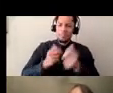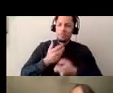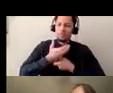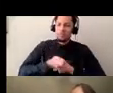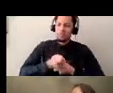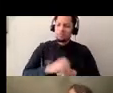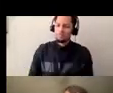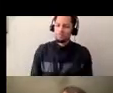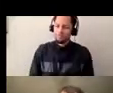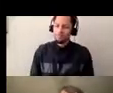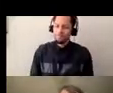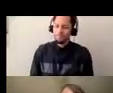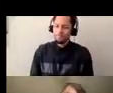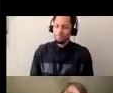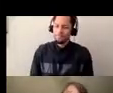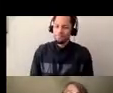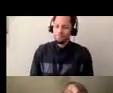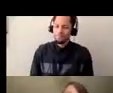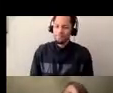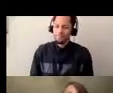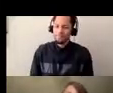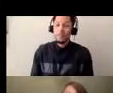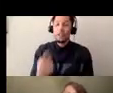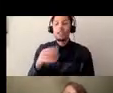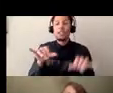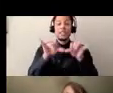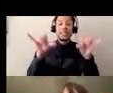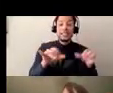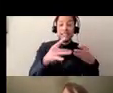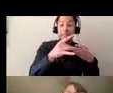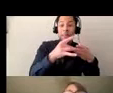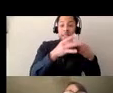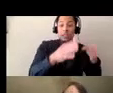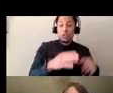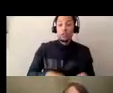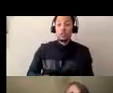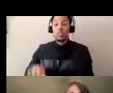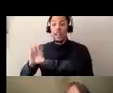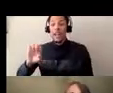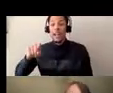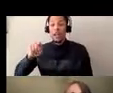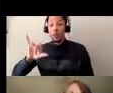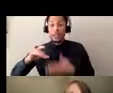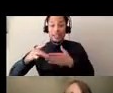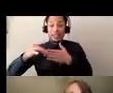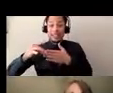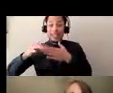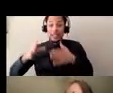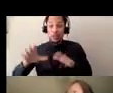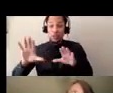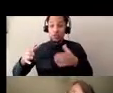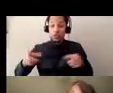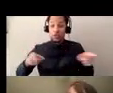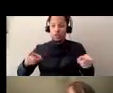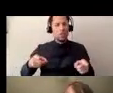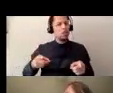The systems leaders and equity leaders that requires constant cultivation and your advisory